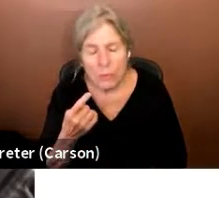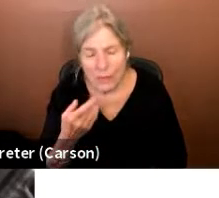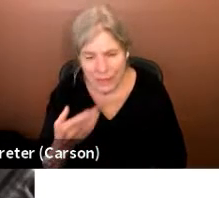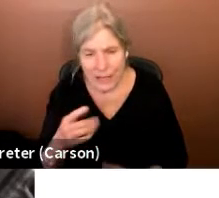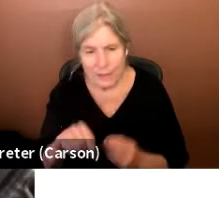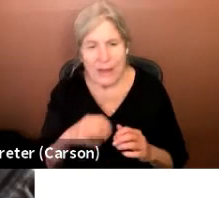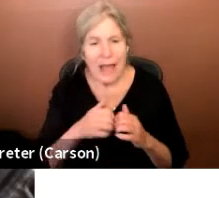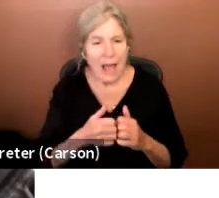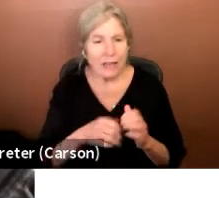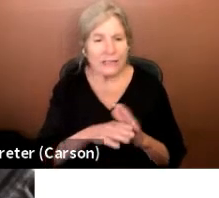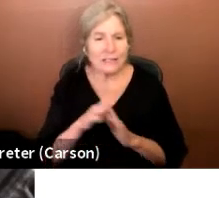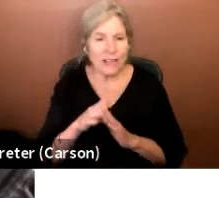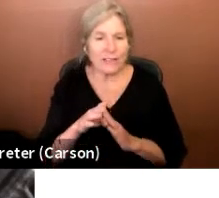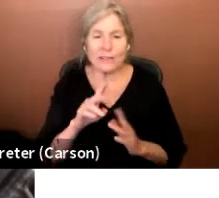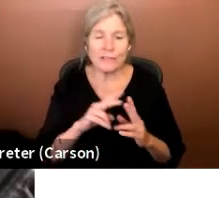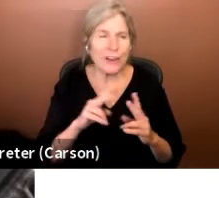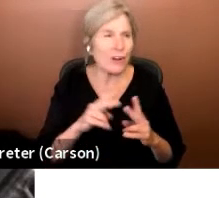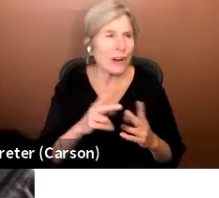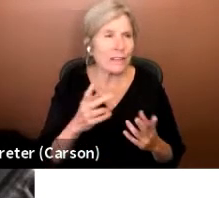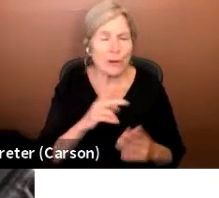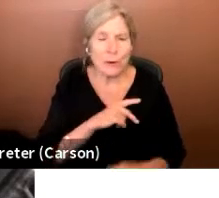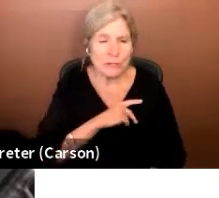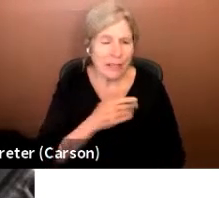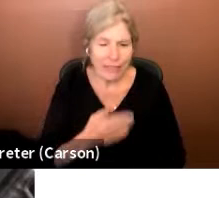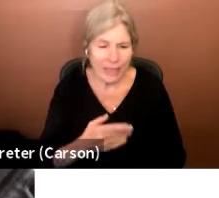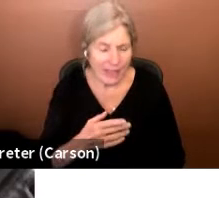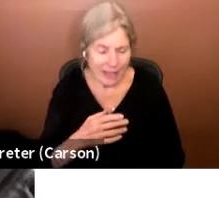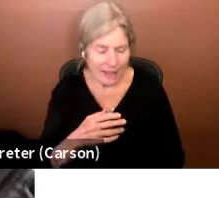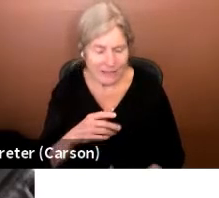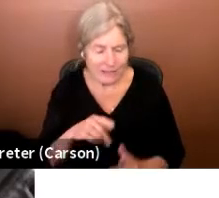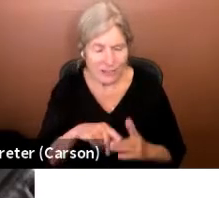intimate thing in the beginning. It needed a lot of